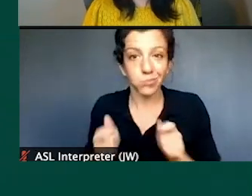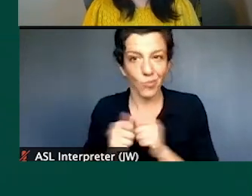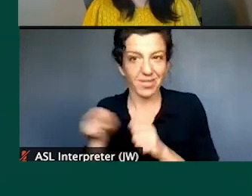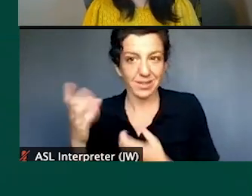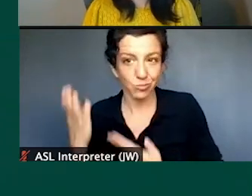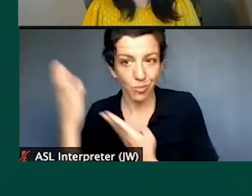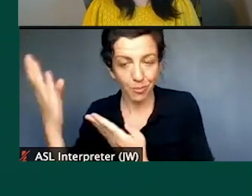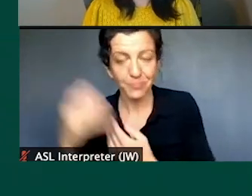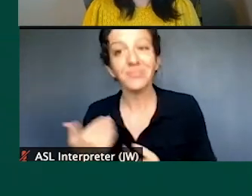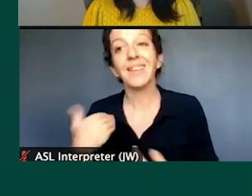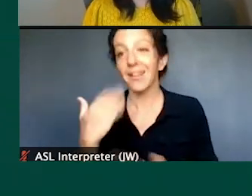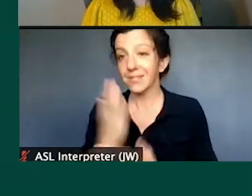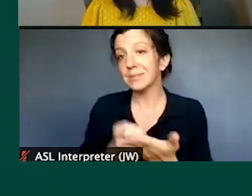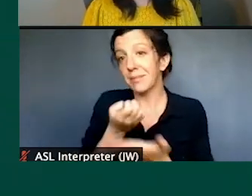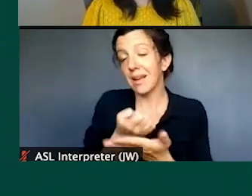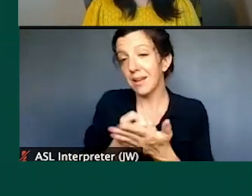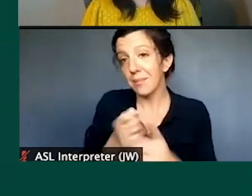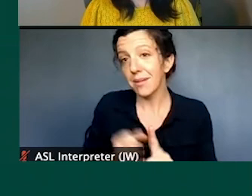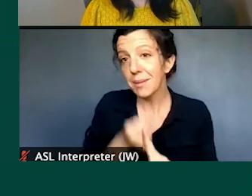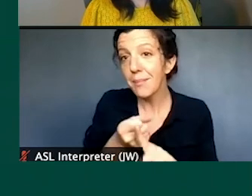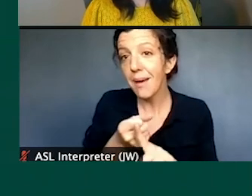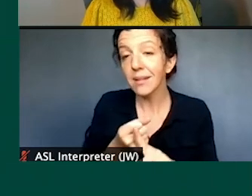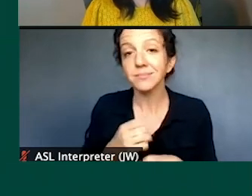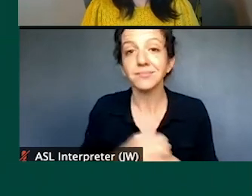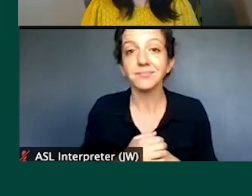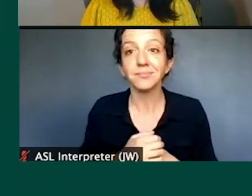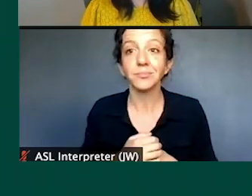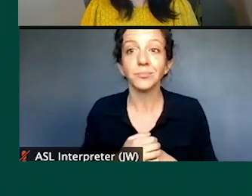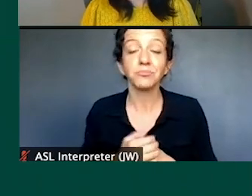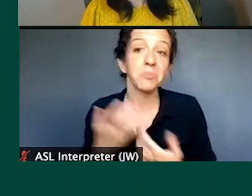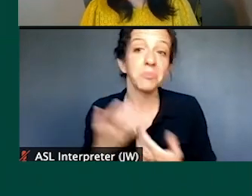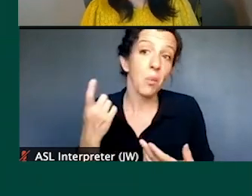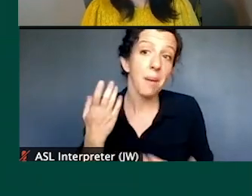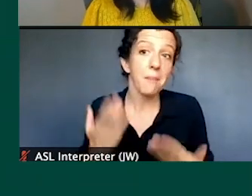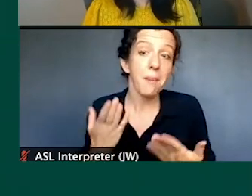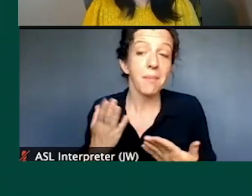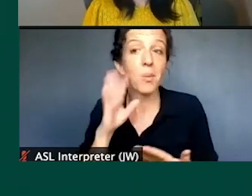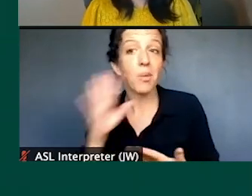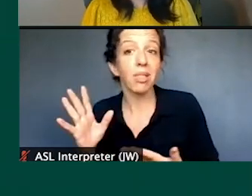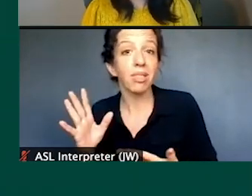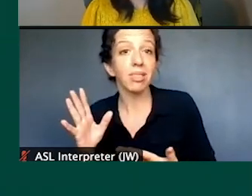would have to make their own decisions. So either by actions of city councils or by ballot measures,